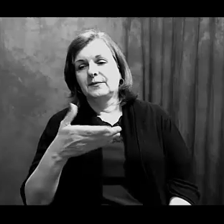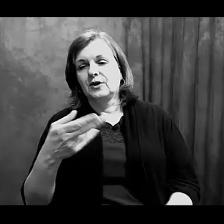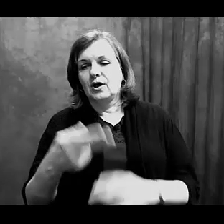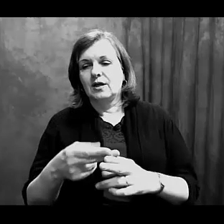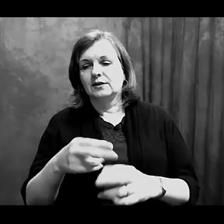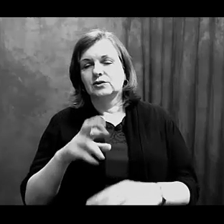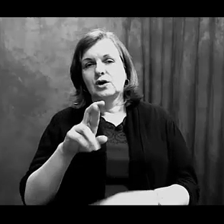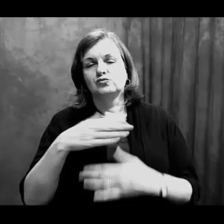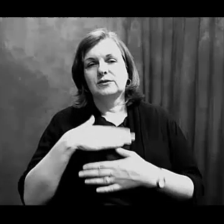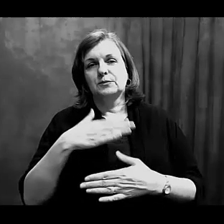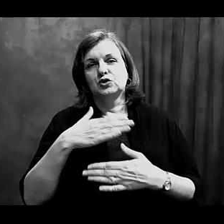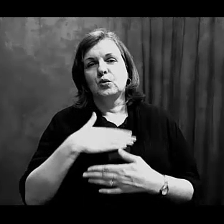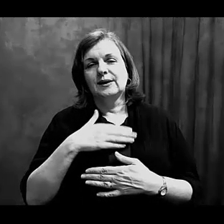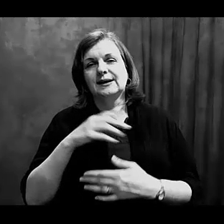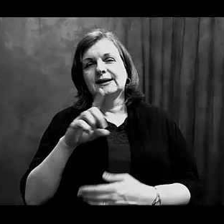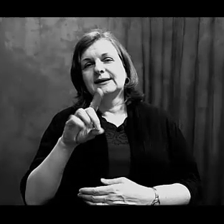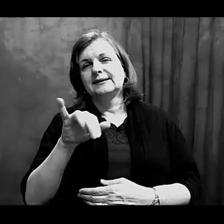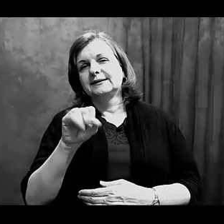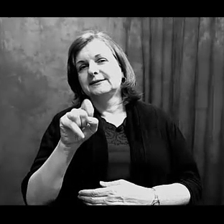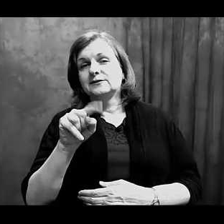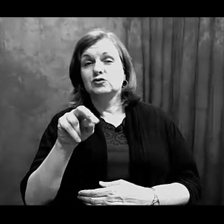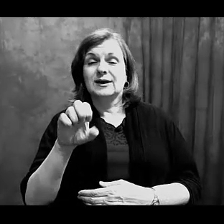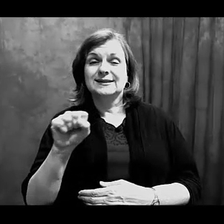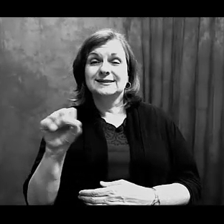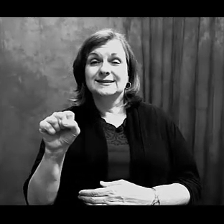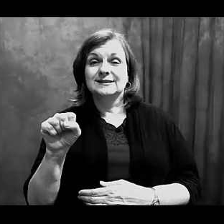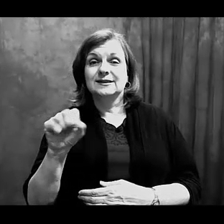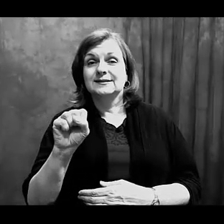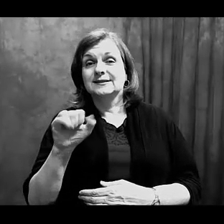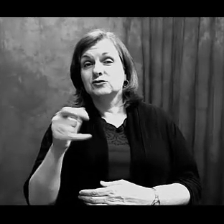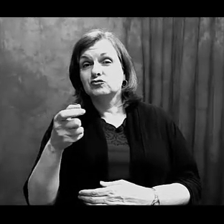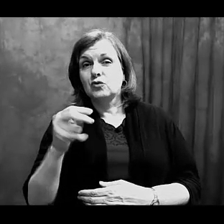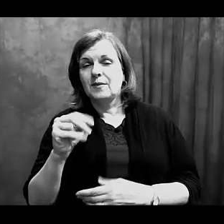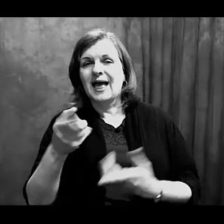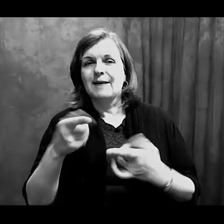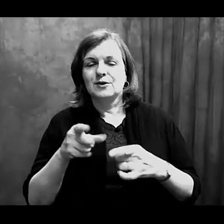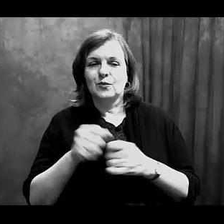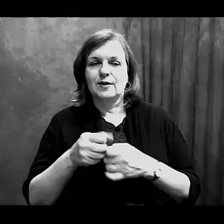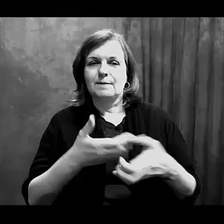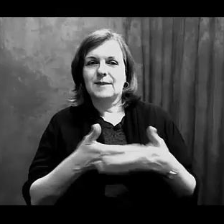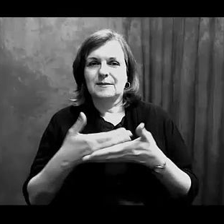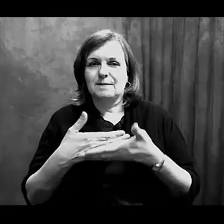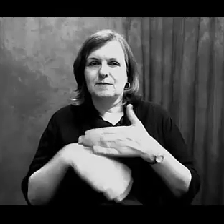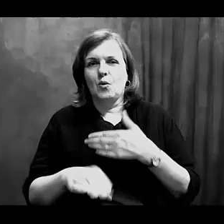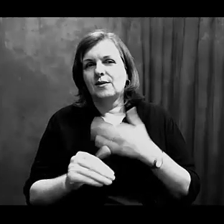in infants and typically in premature birth infants